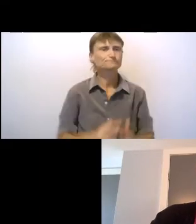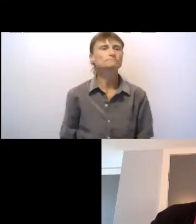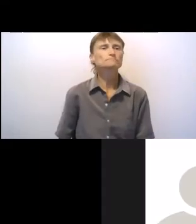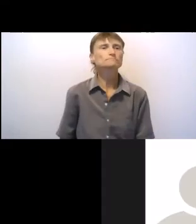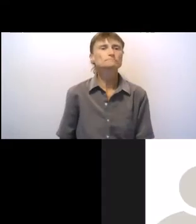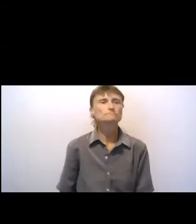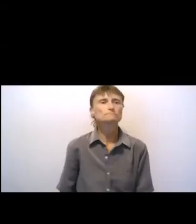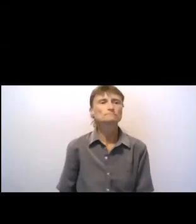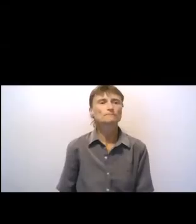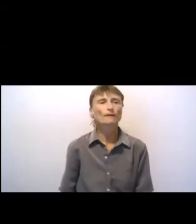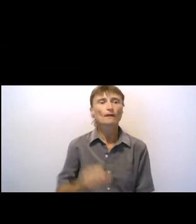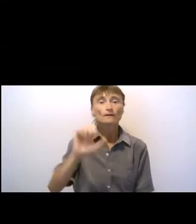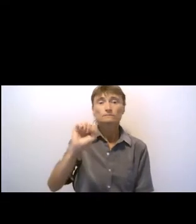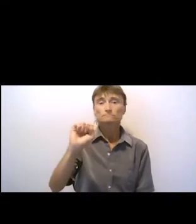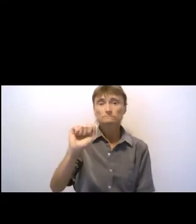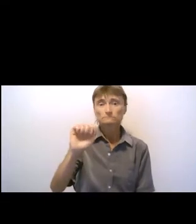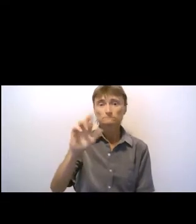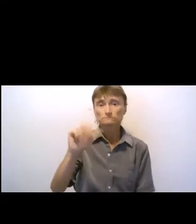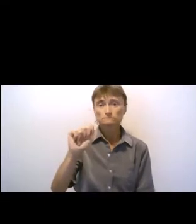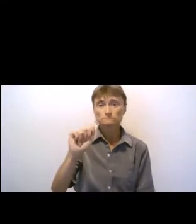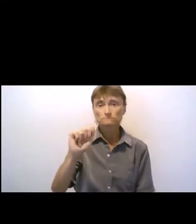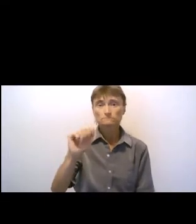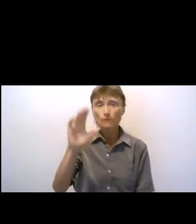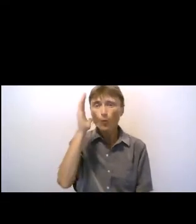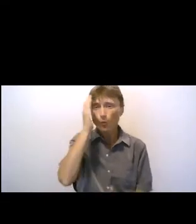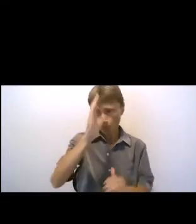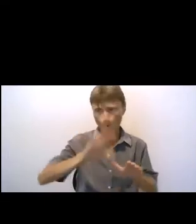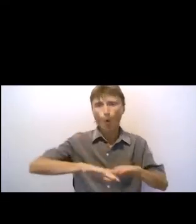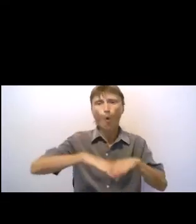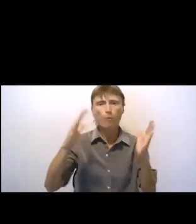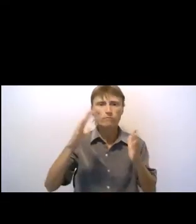the floor for questions after invited guests share their thoughts with us and we hope to